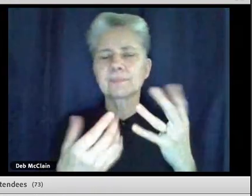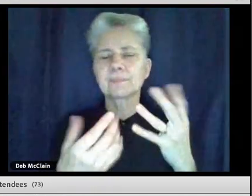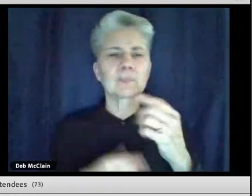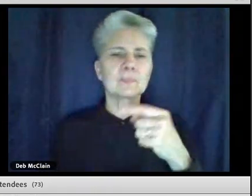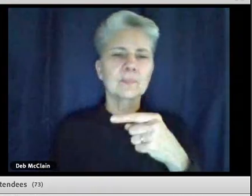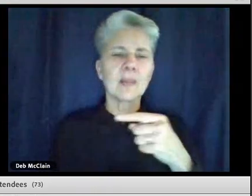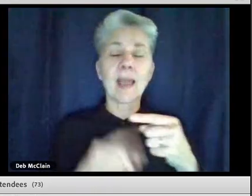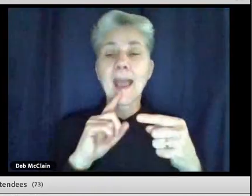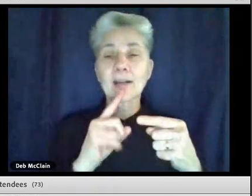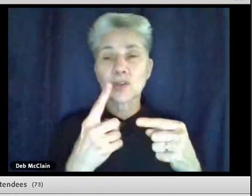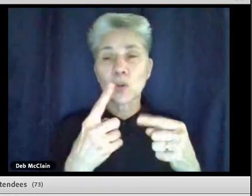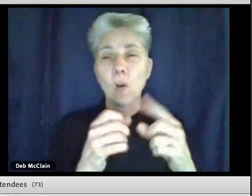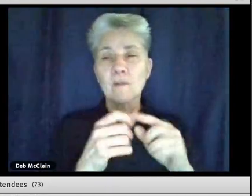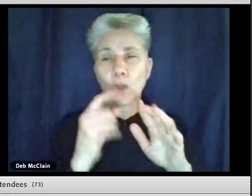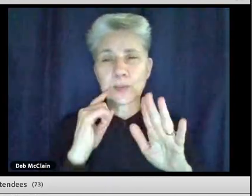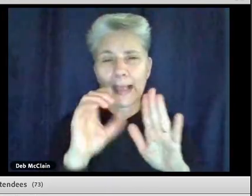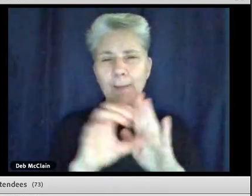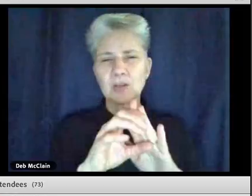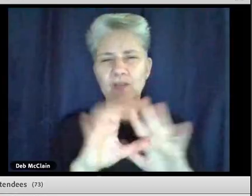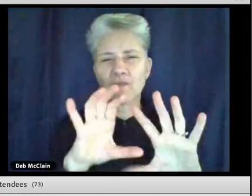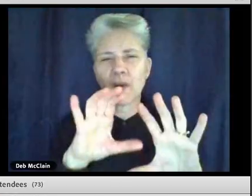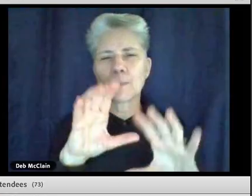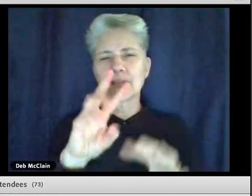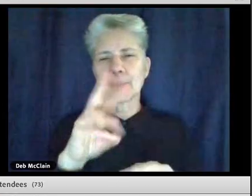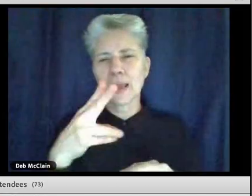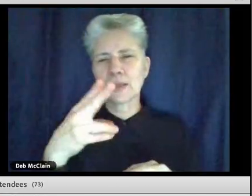And this is actually one of those images from the World Health Organization,